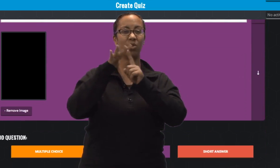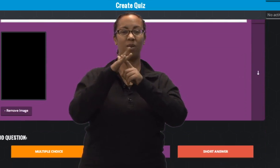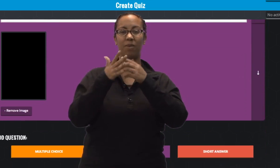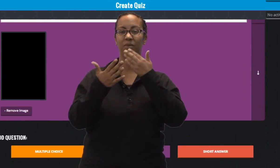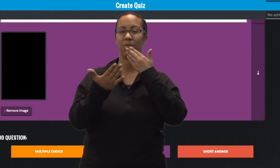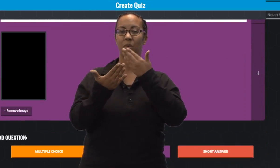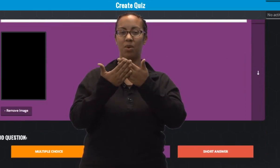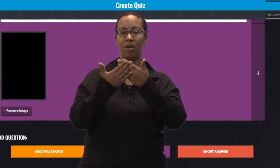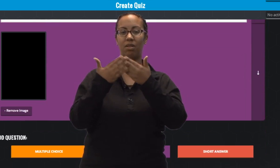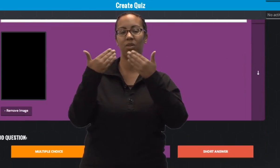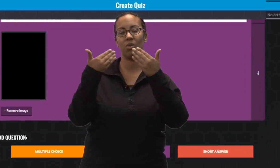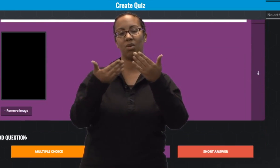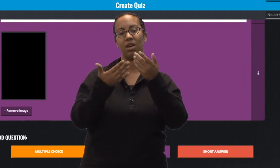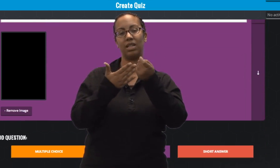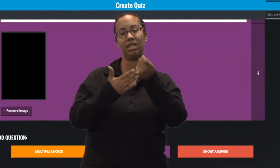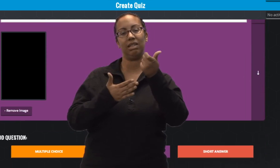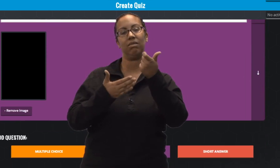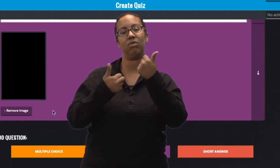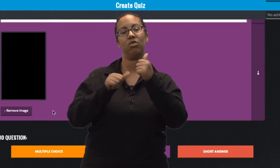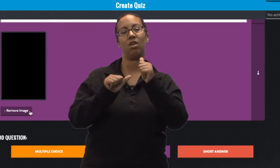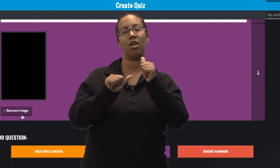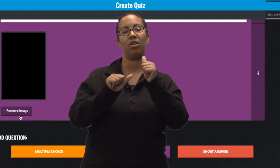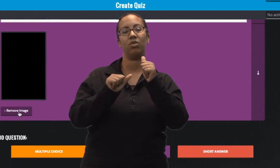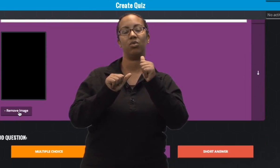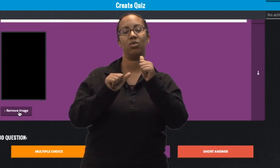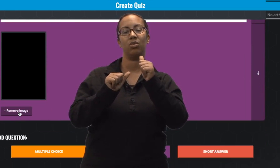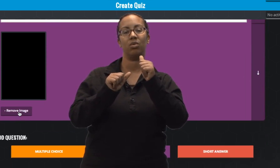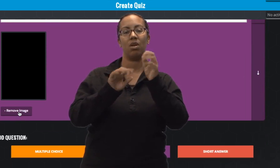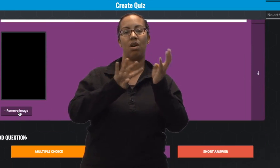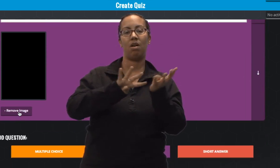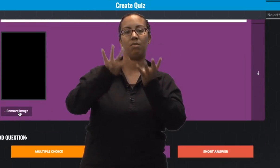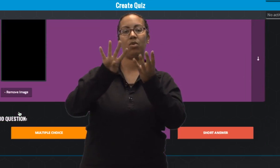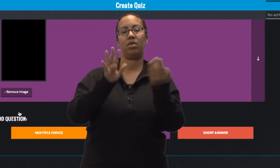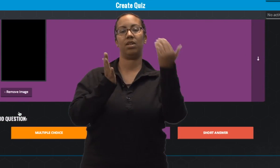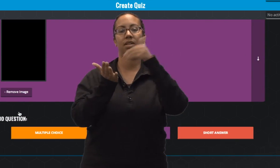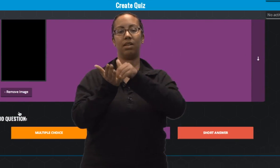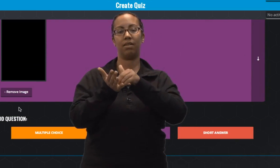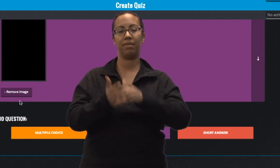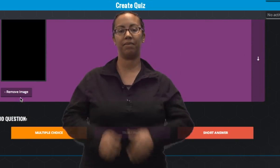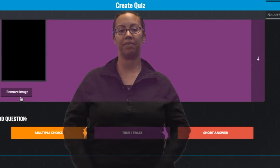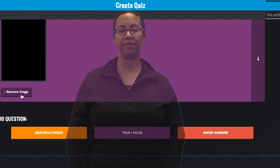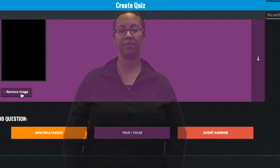If your picture doesn't show up well, delete it, and try uploading it again.